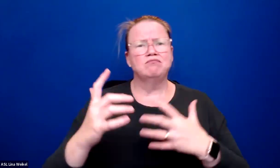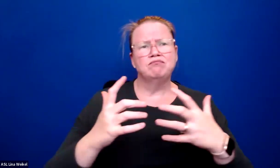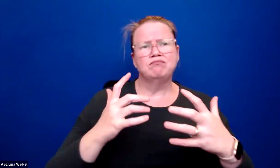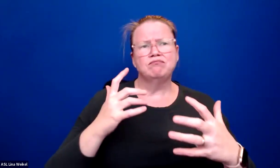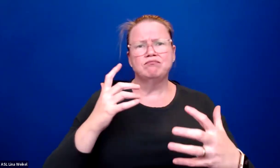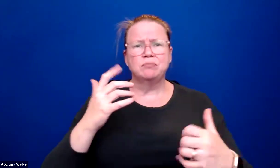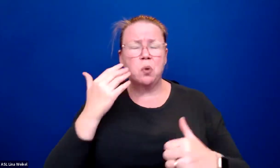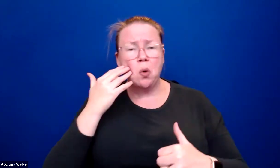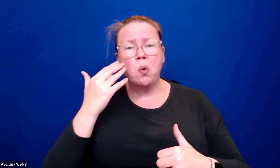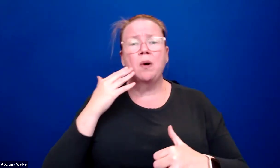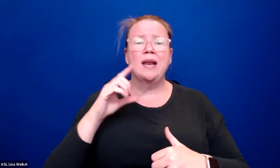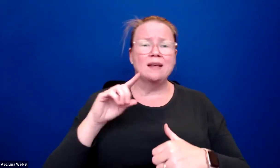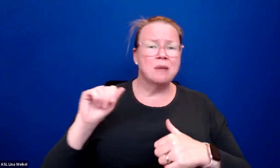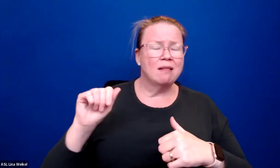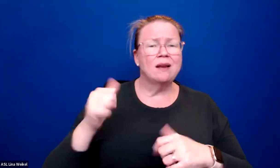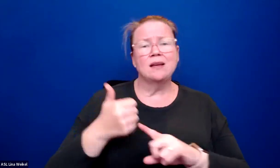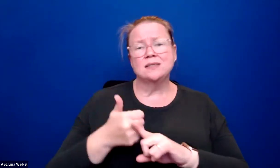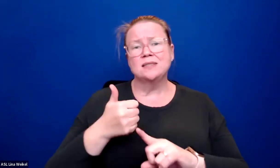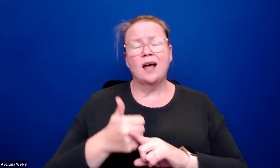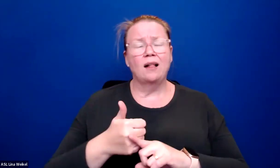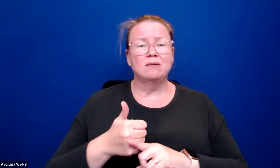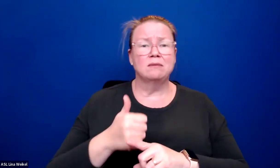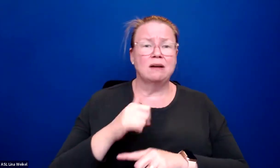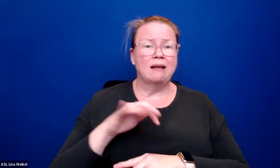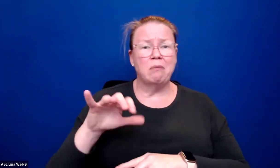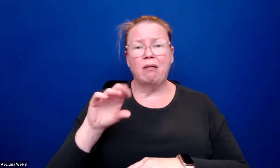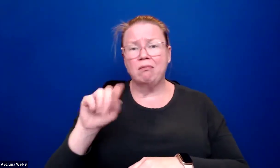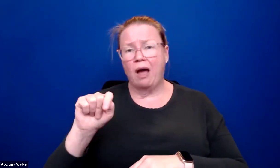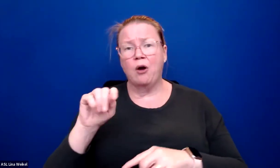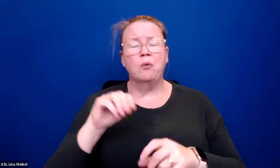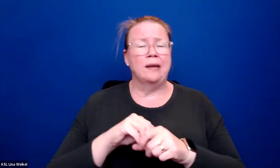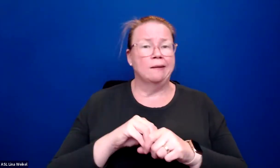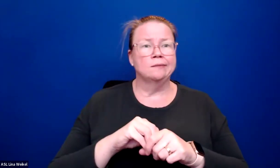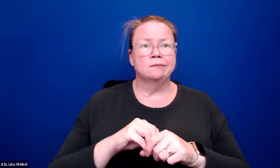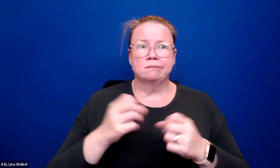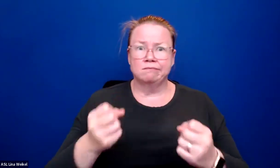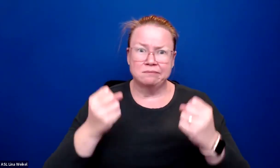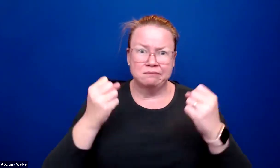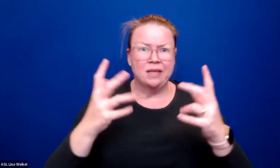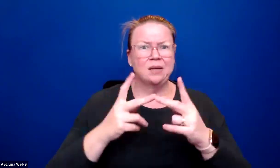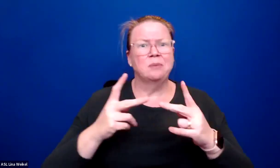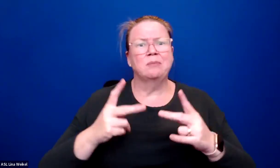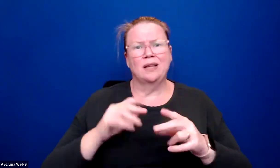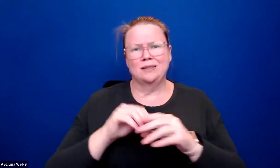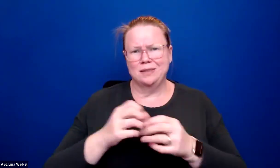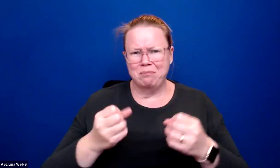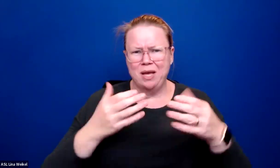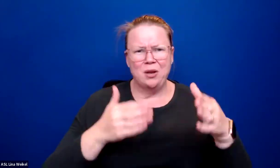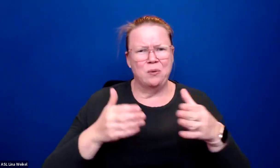Elissa w/ APRIL: you know disability is is spelled out in, you know, many places in many forms, and